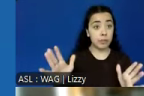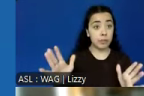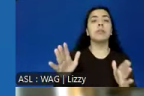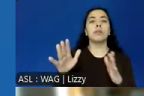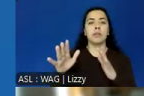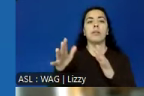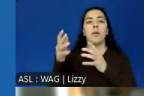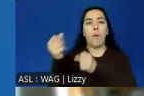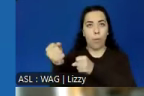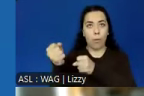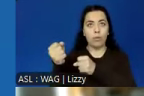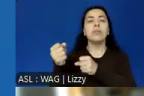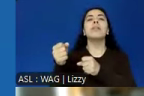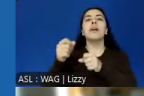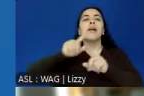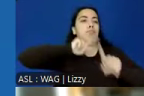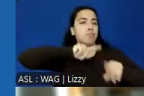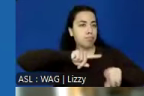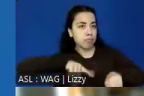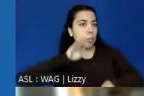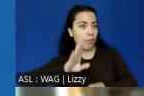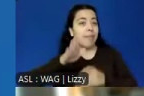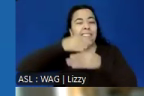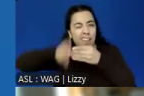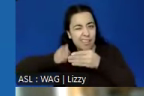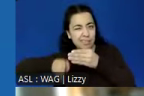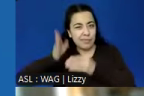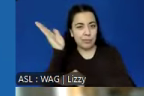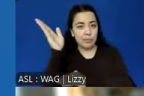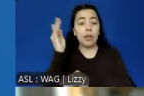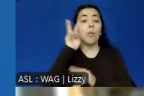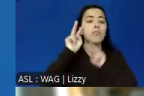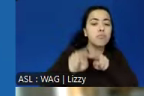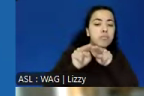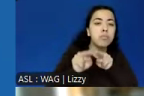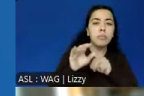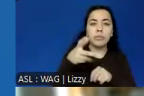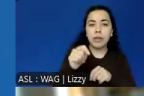The chat will be monitored for general dialogue and technical issues. And today's webinar will be